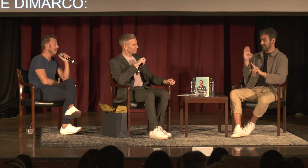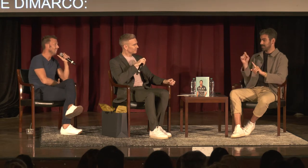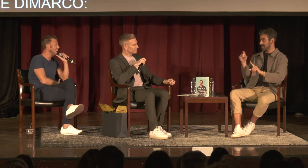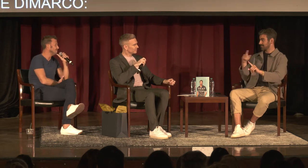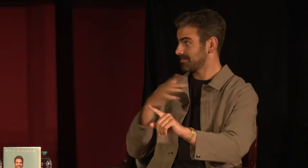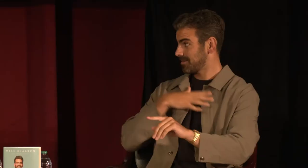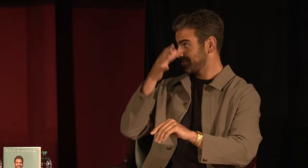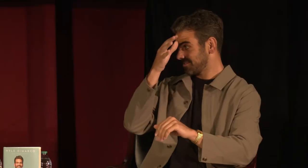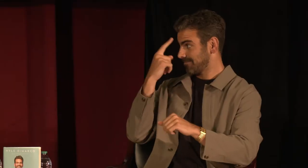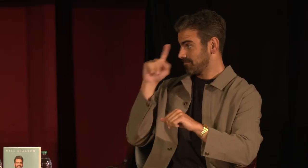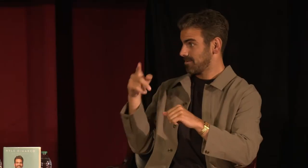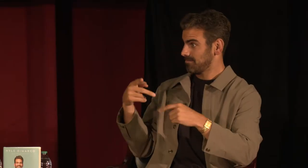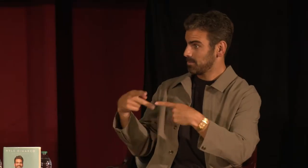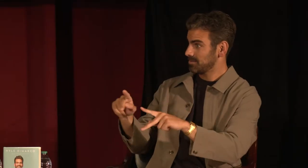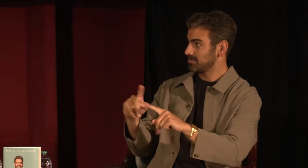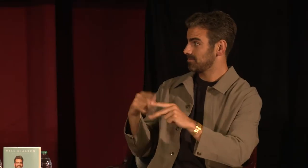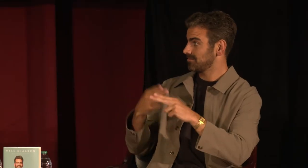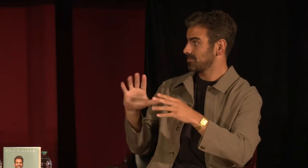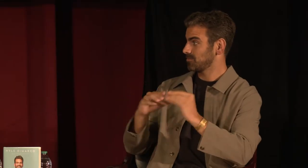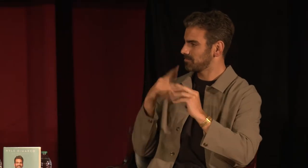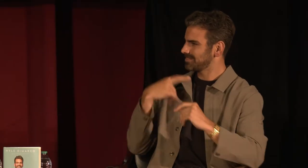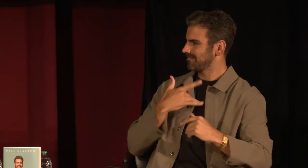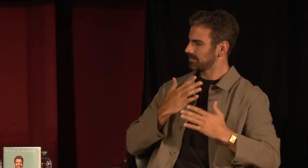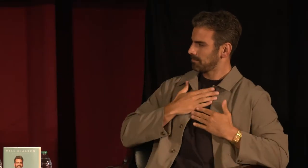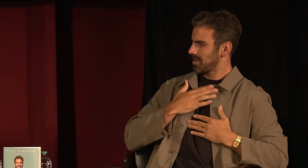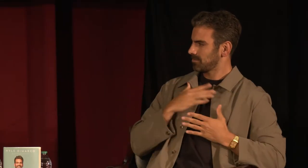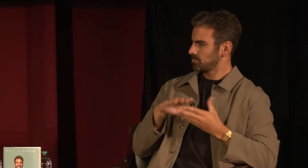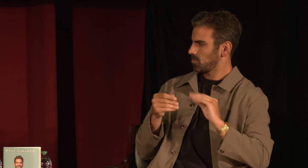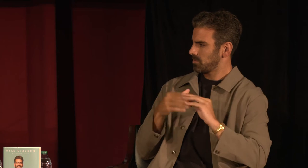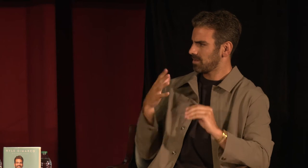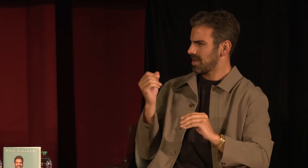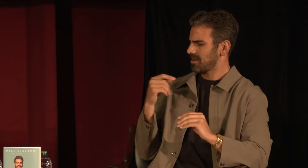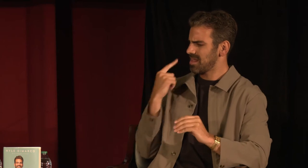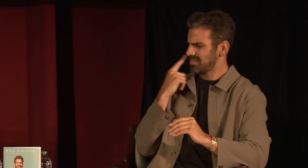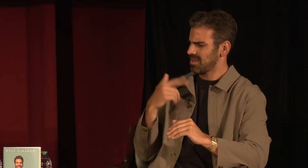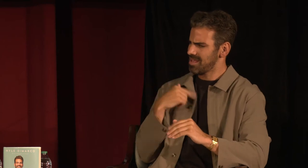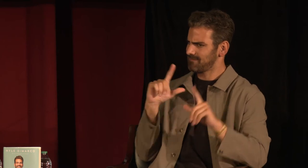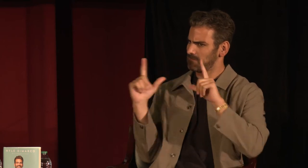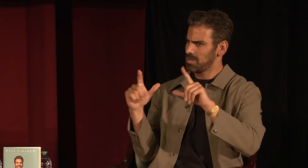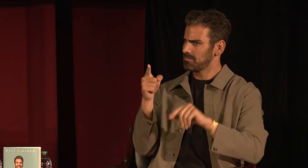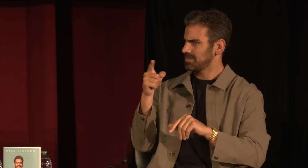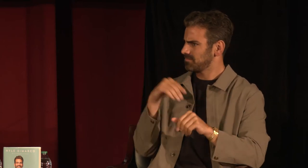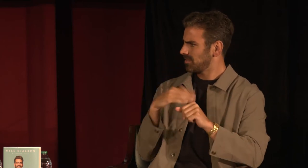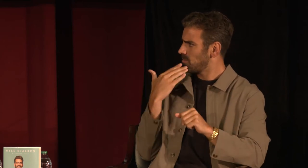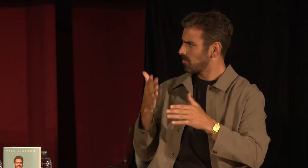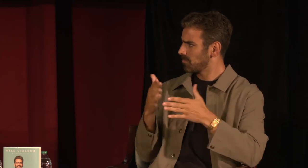Well, I have never asked. I never asked him for permission to include the stories because it really felt like my tale, and it felt